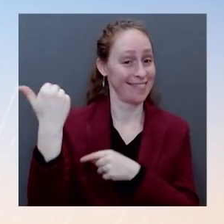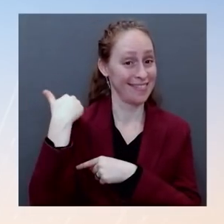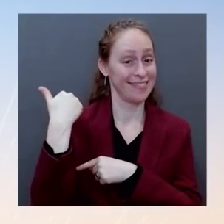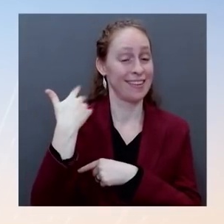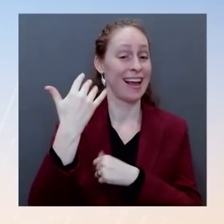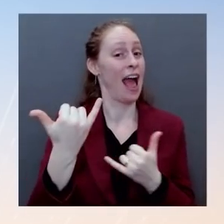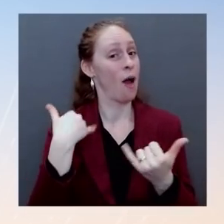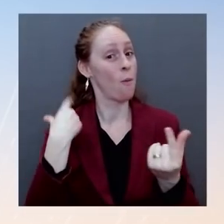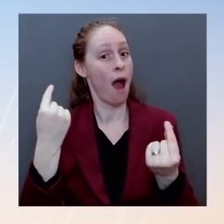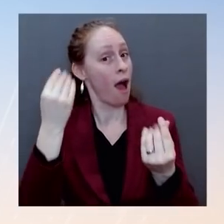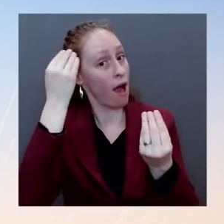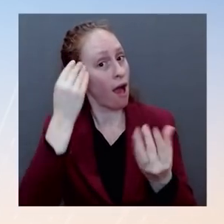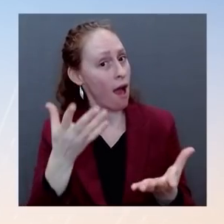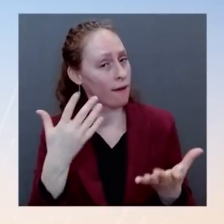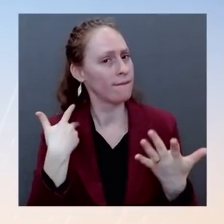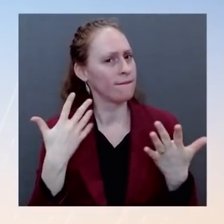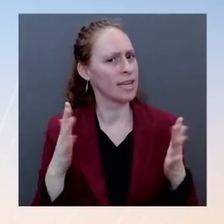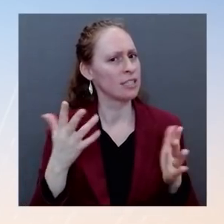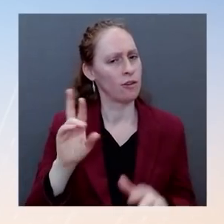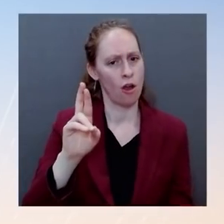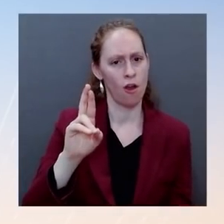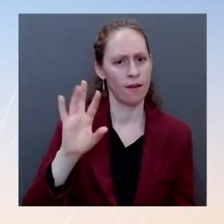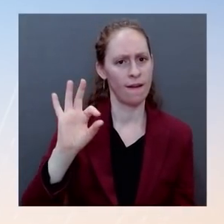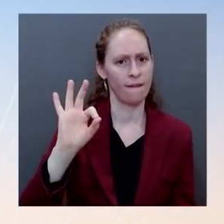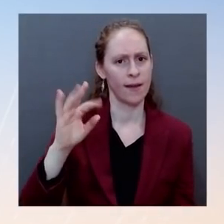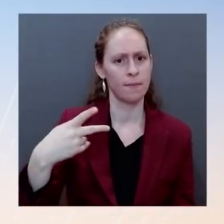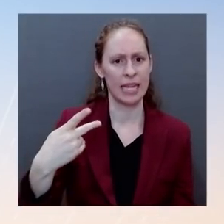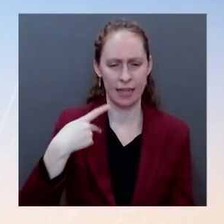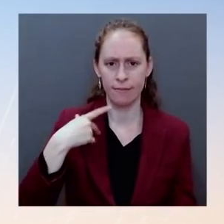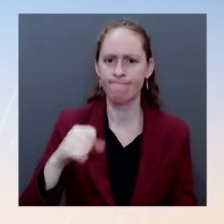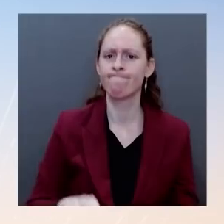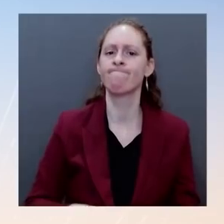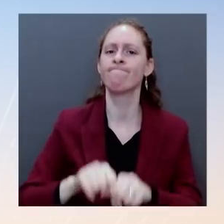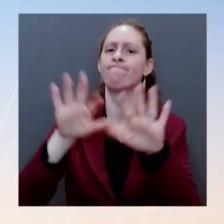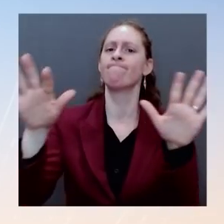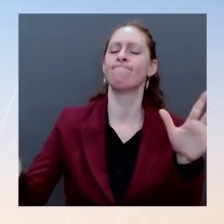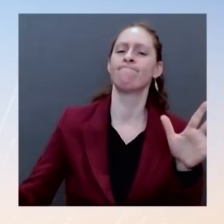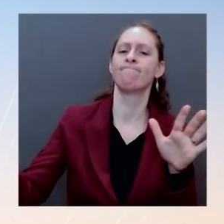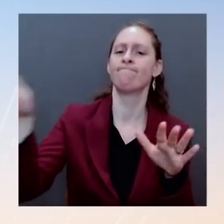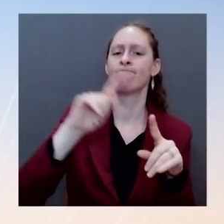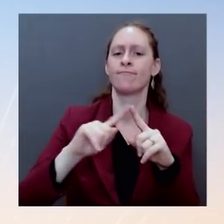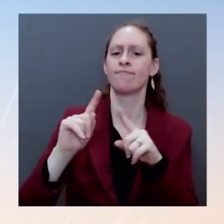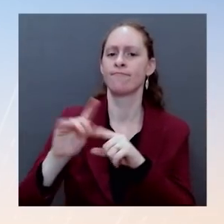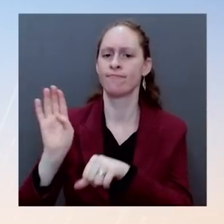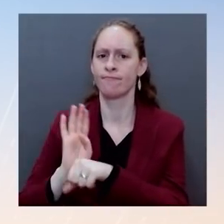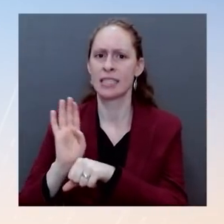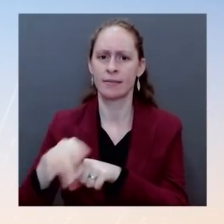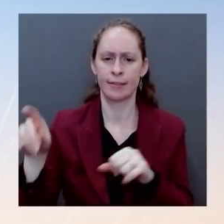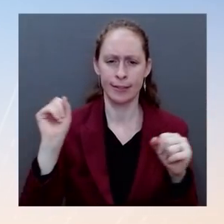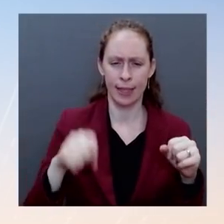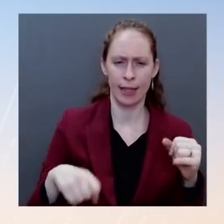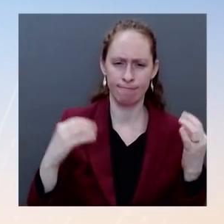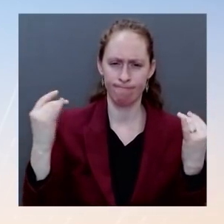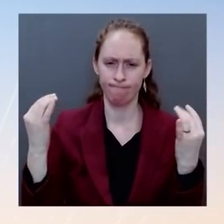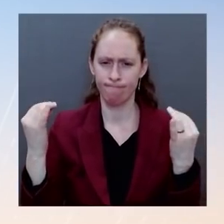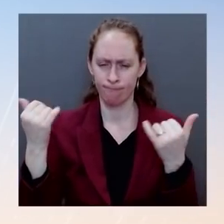It was important for us to take the time to assess and work closely with manufacturers and distributors to understand what they can ship and by when.